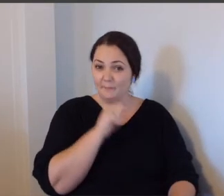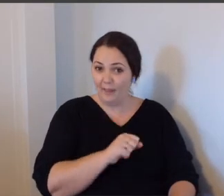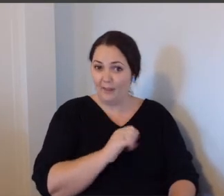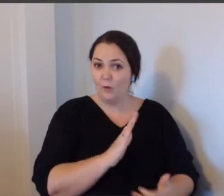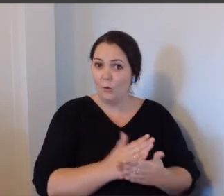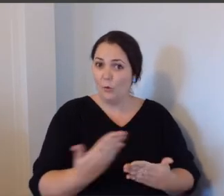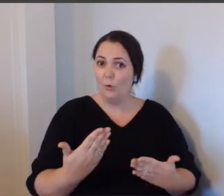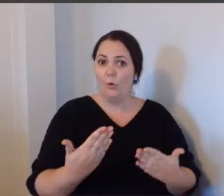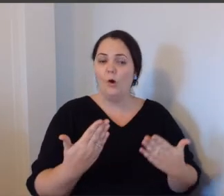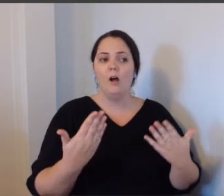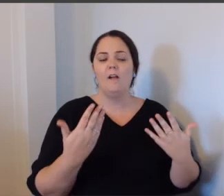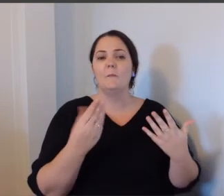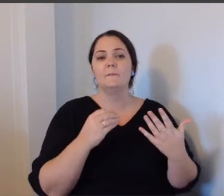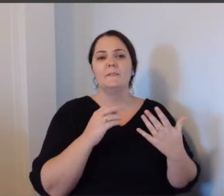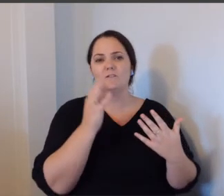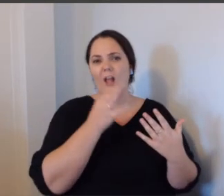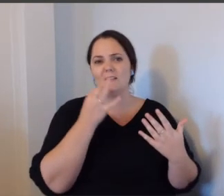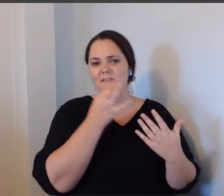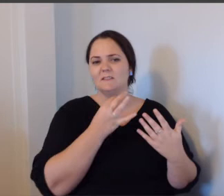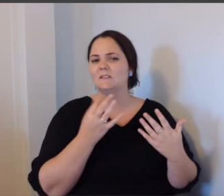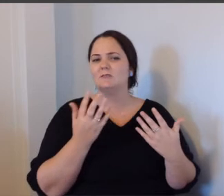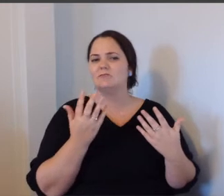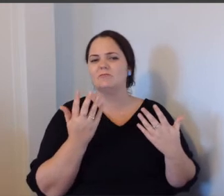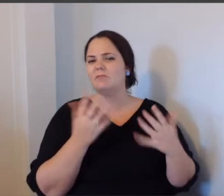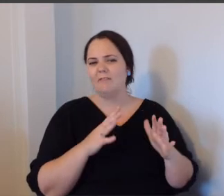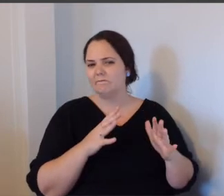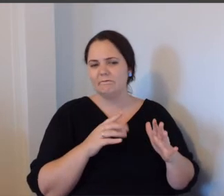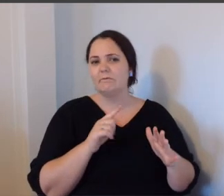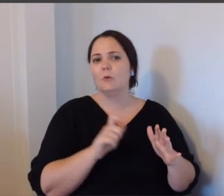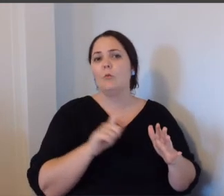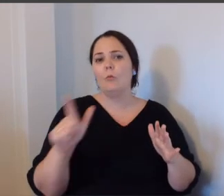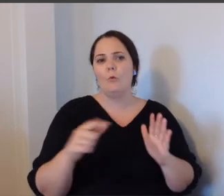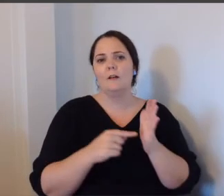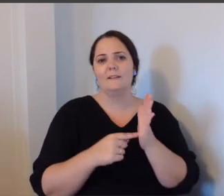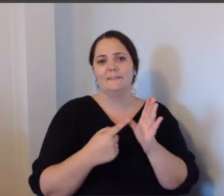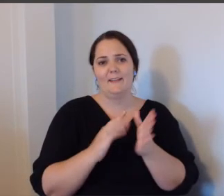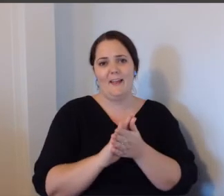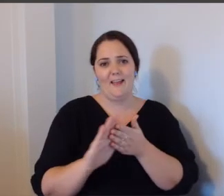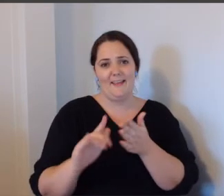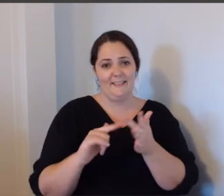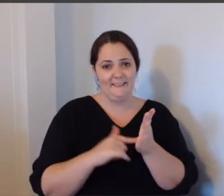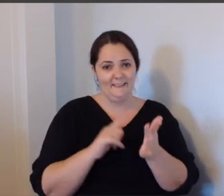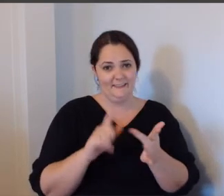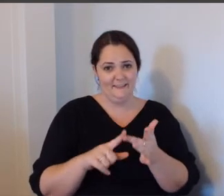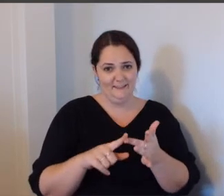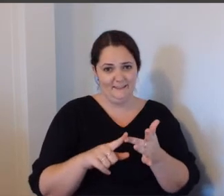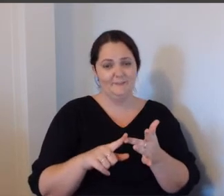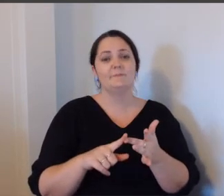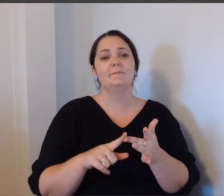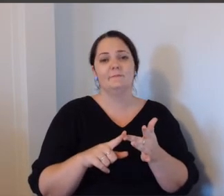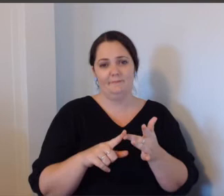He first sailed to this French colony of Tahiti in 1891 in the hope of finding a paradise and to